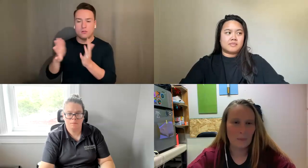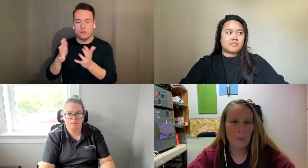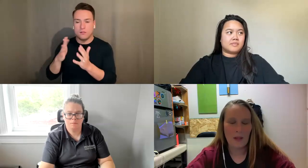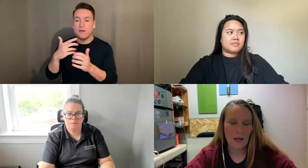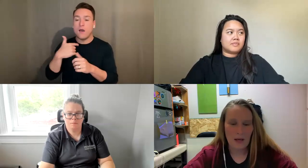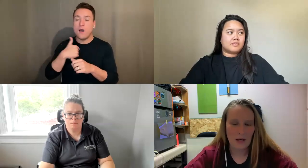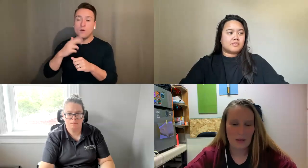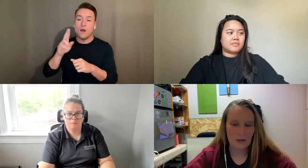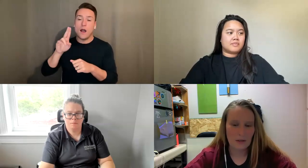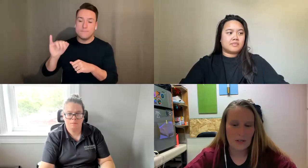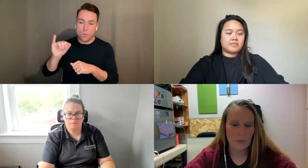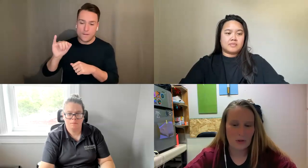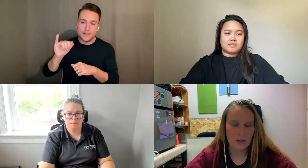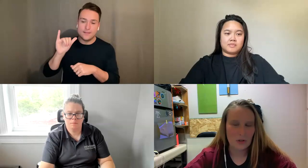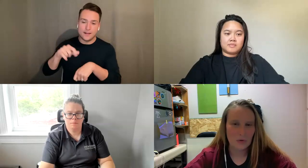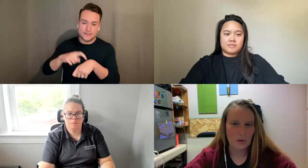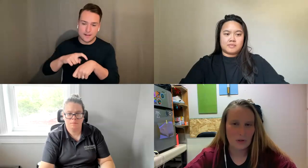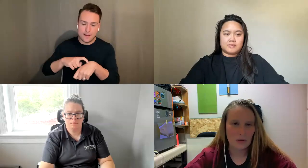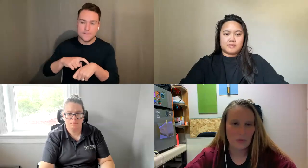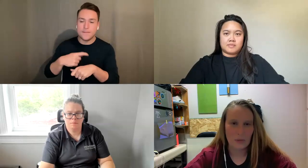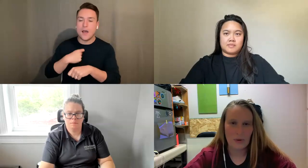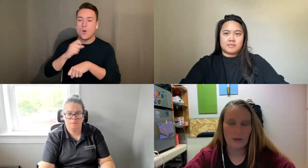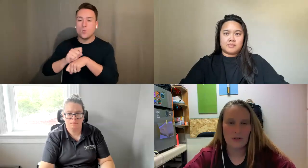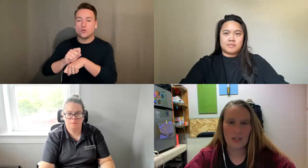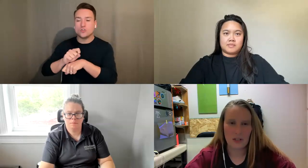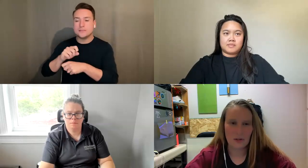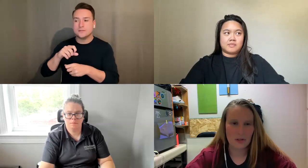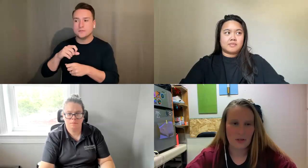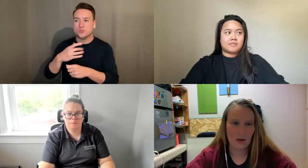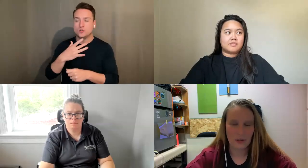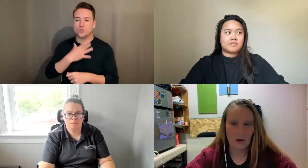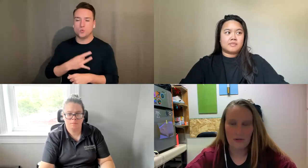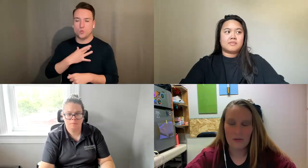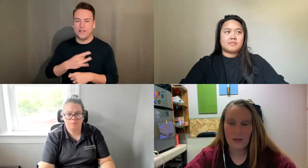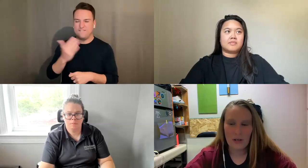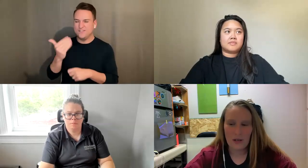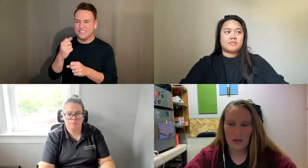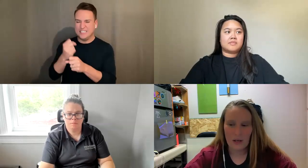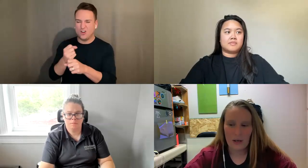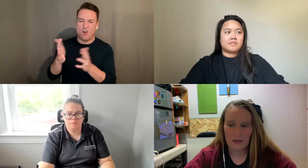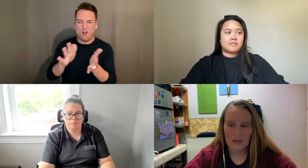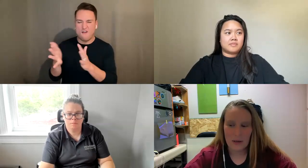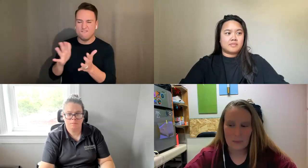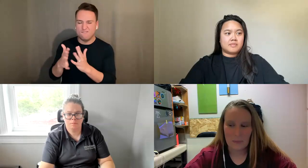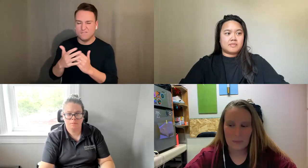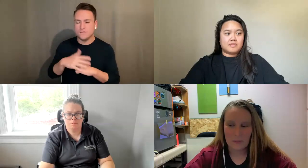I worked in jewelry for about 15 years on and off.